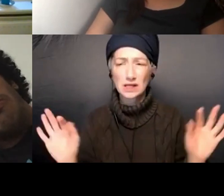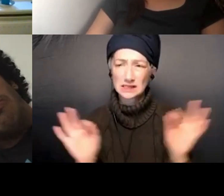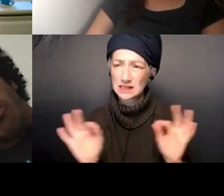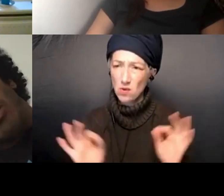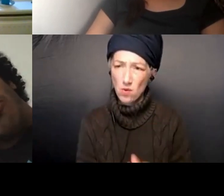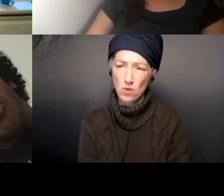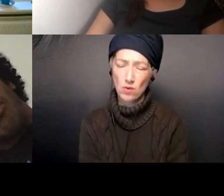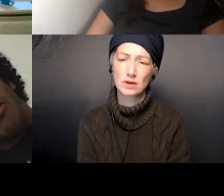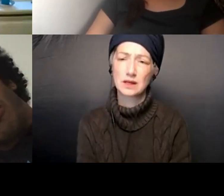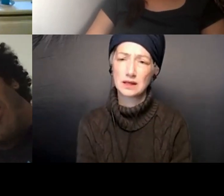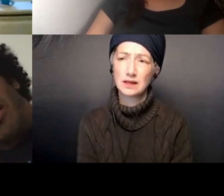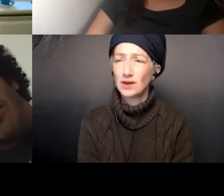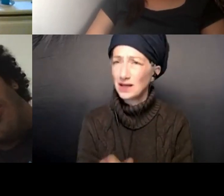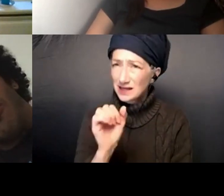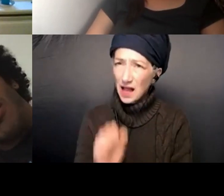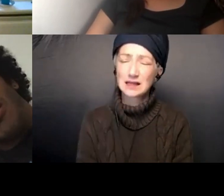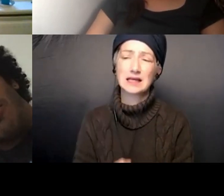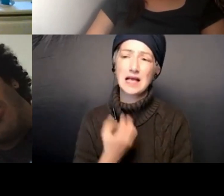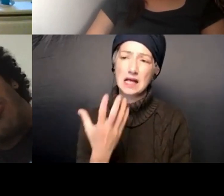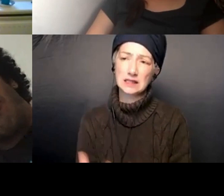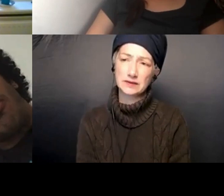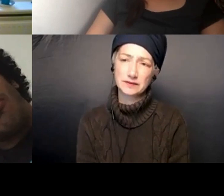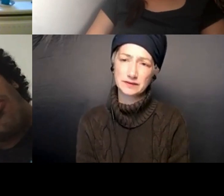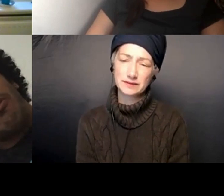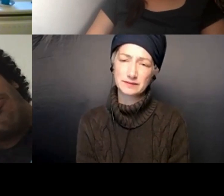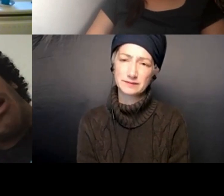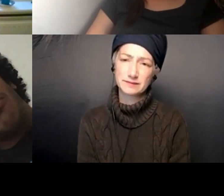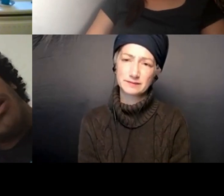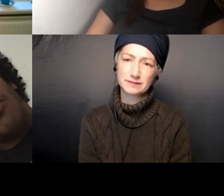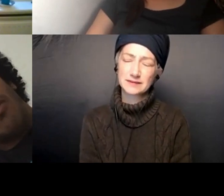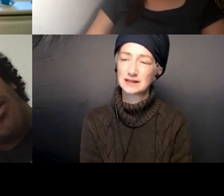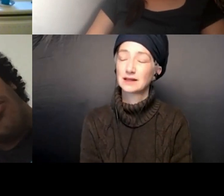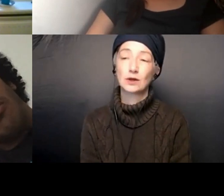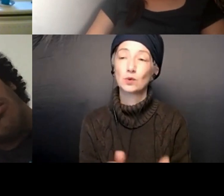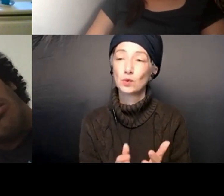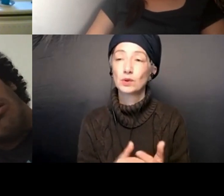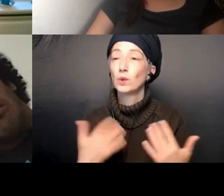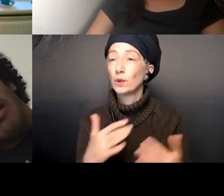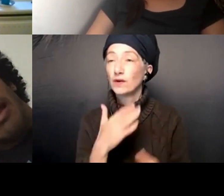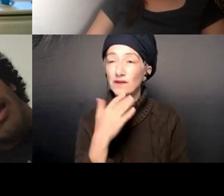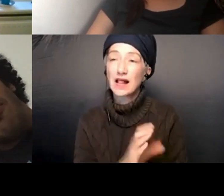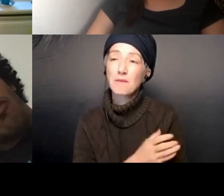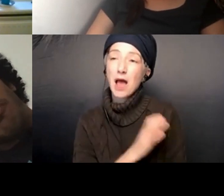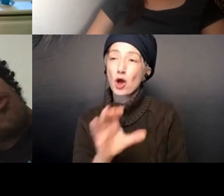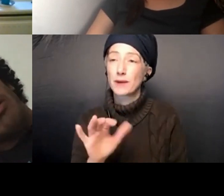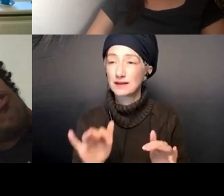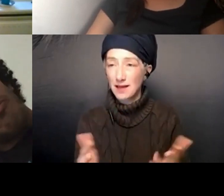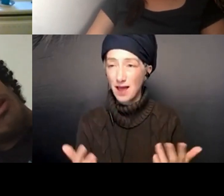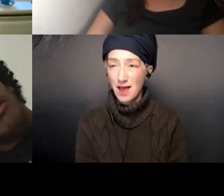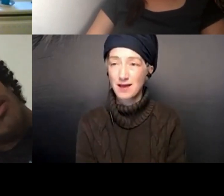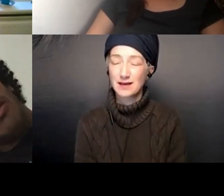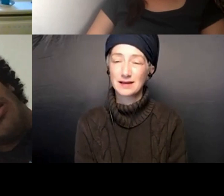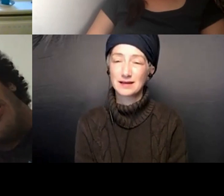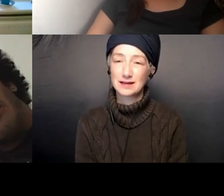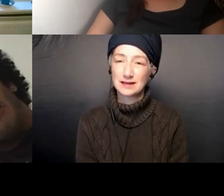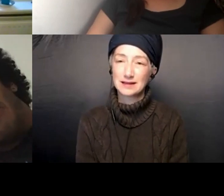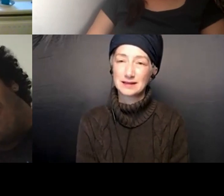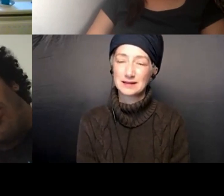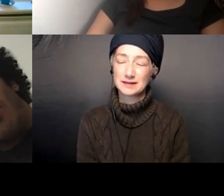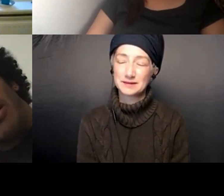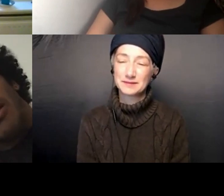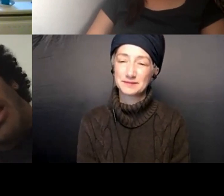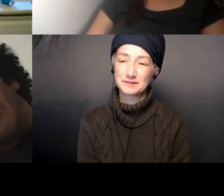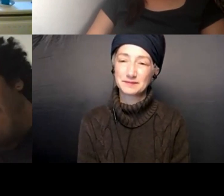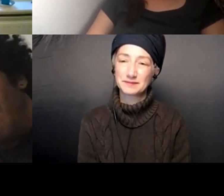to be artistic. Because it's super empowering and super fun and super healing. So, yeah.